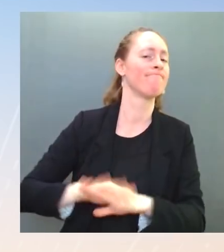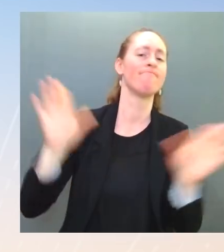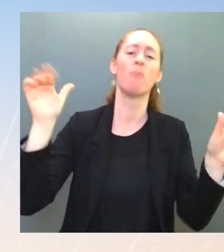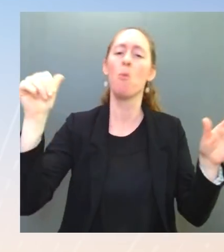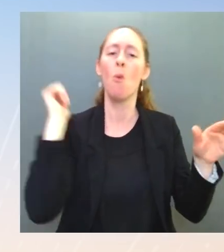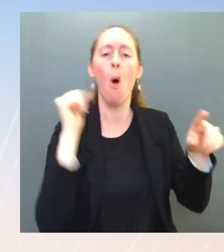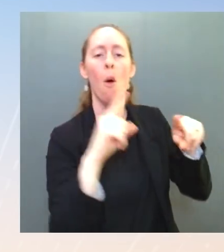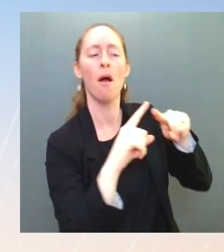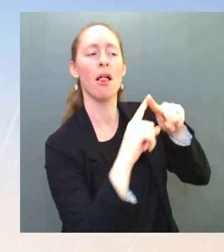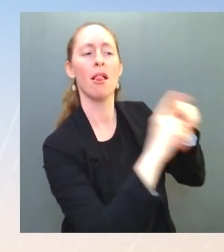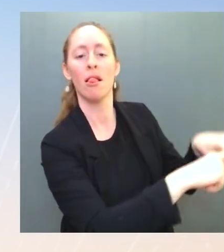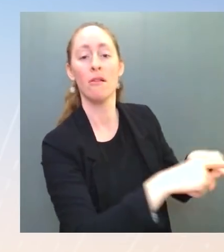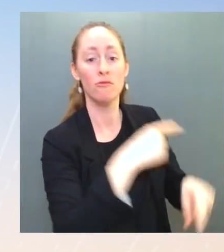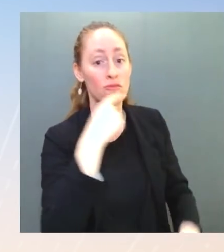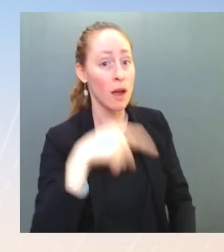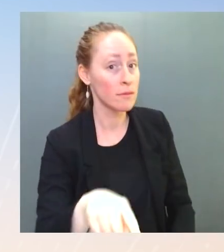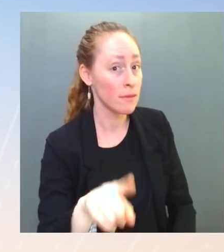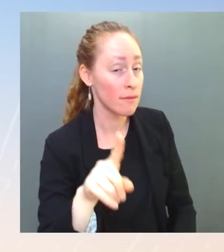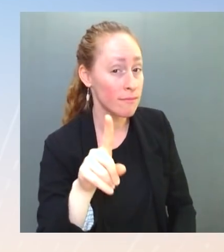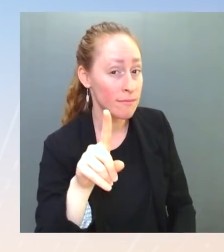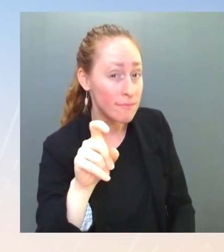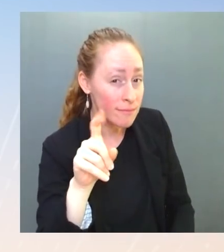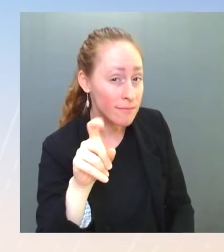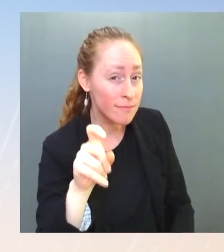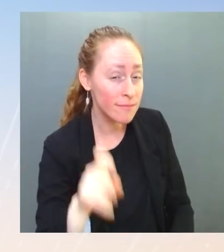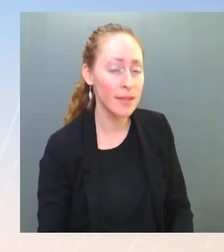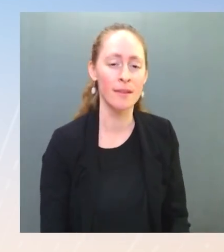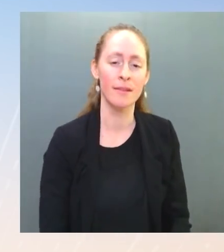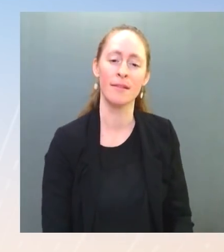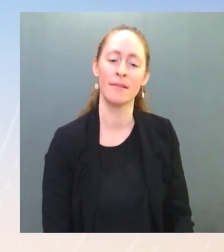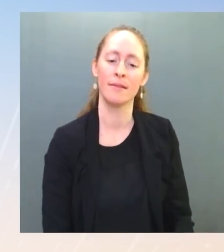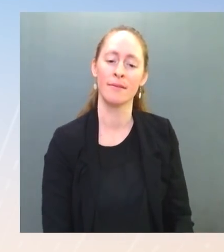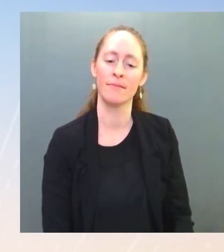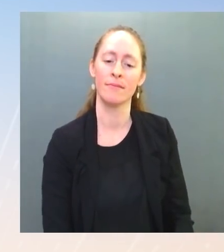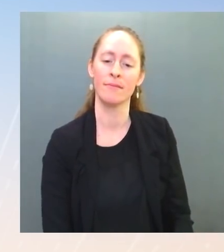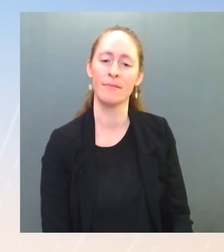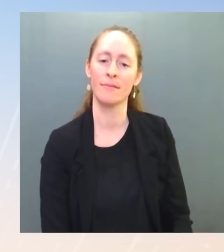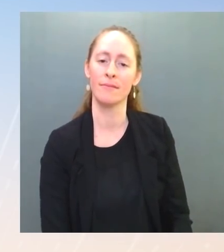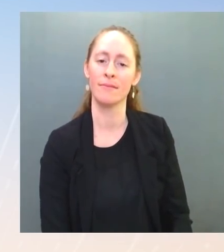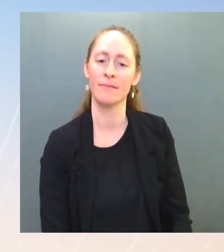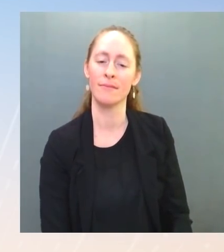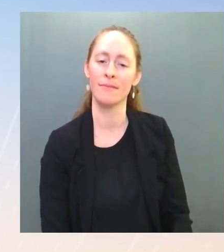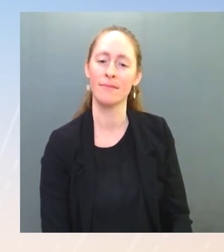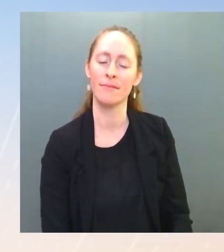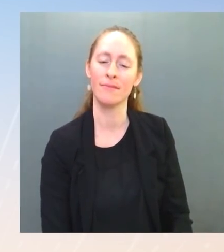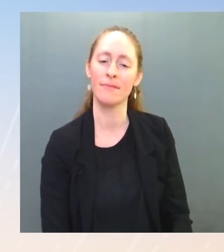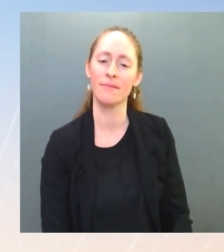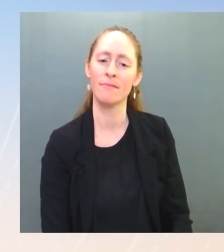both conveyed that we are here to help them diversify their means of importing oil.